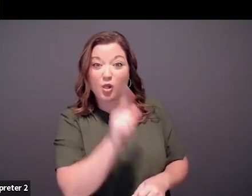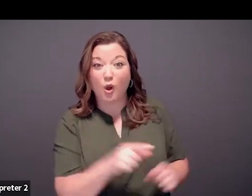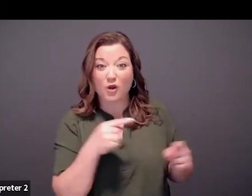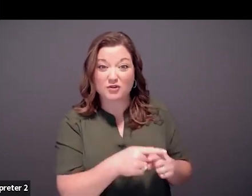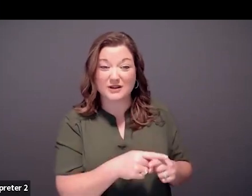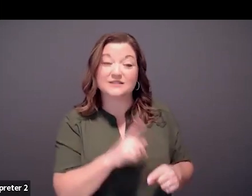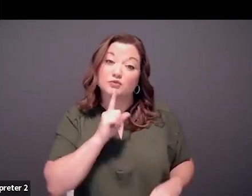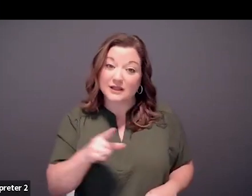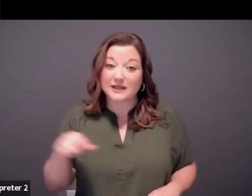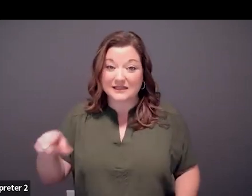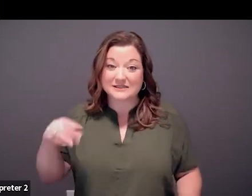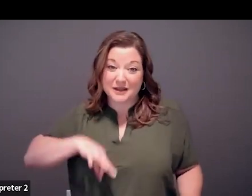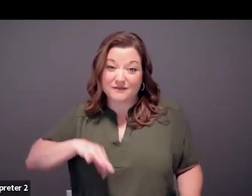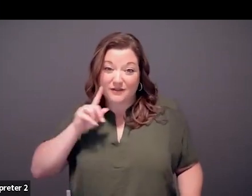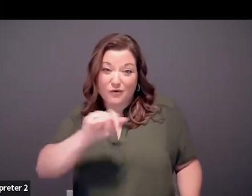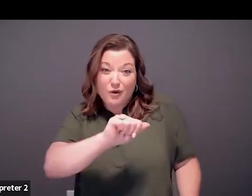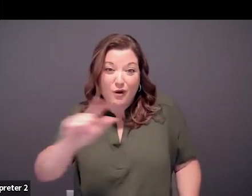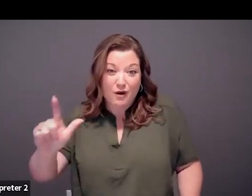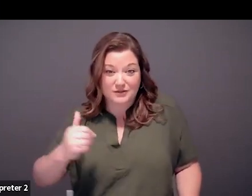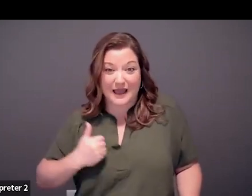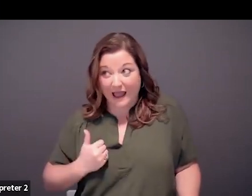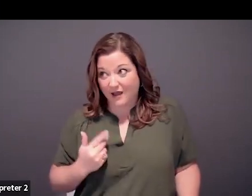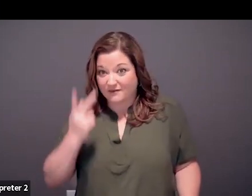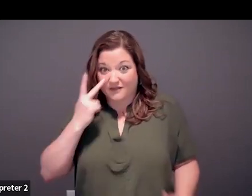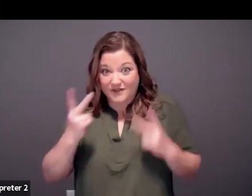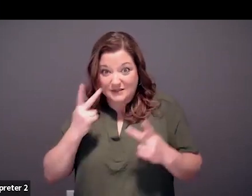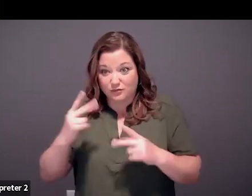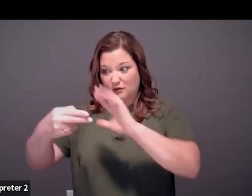to have an actual visible label that is explicitly there.